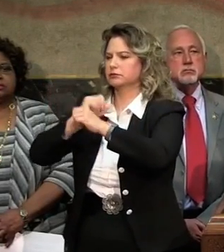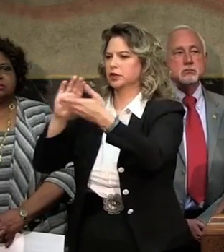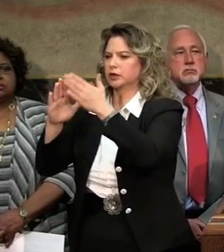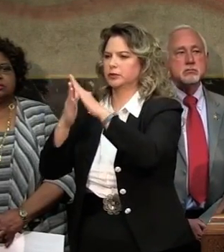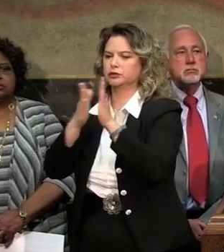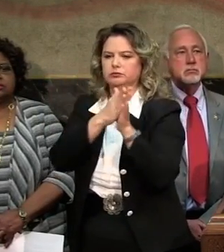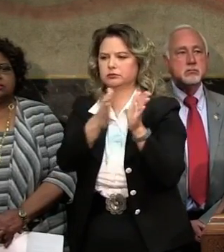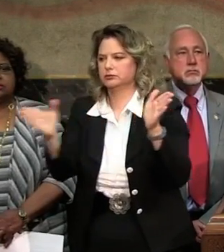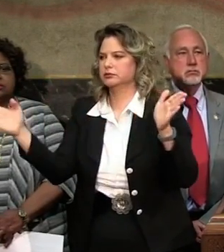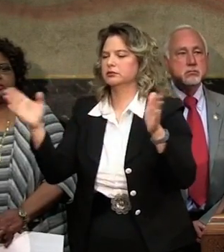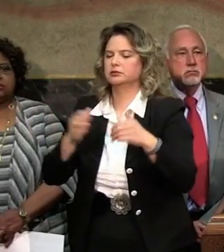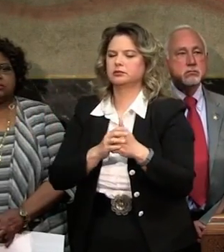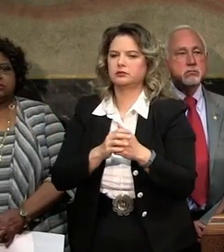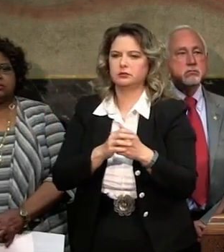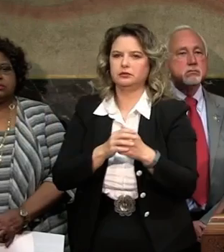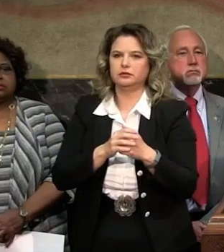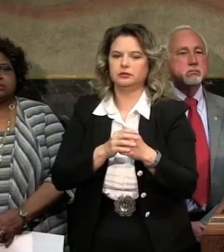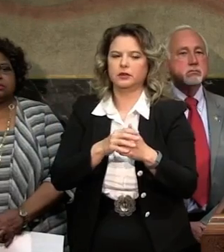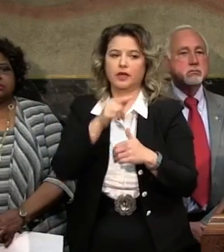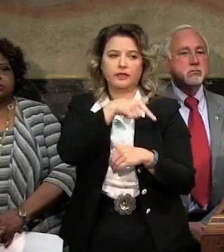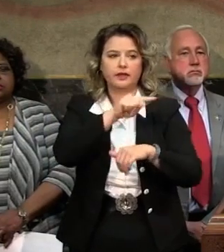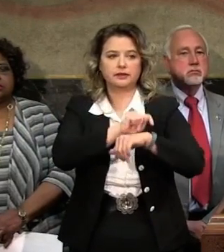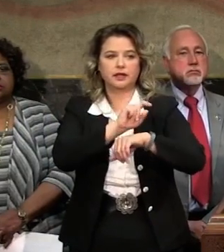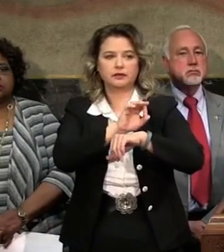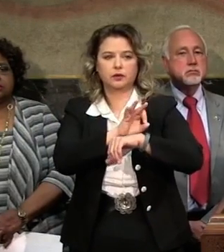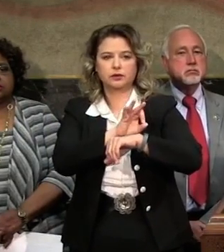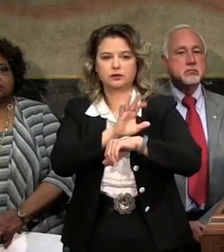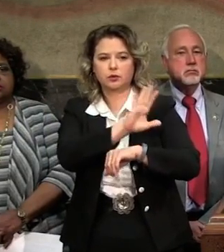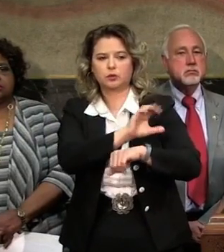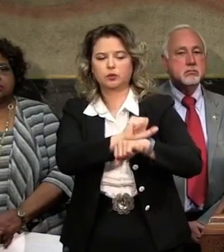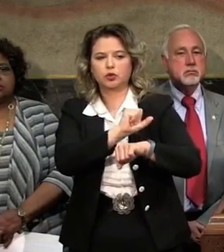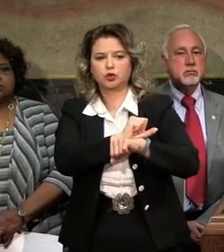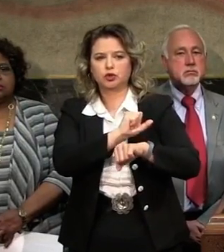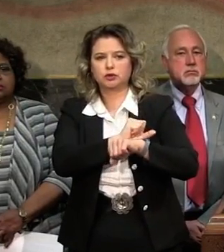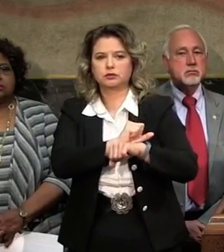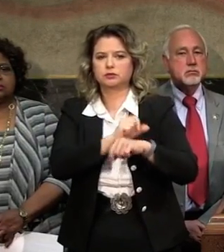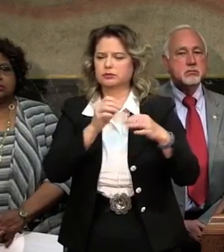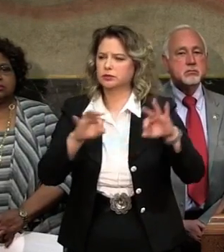work of this of this task force moving forward with this type of legislation